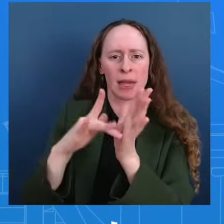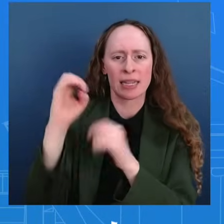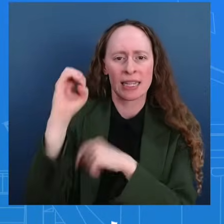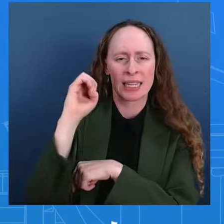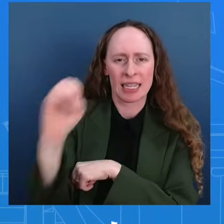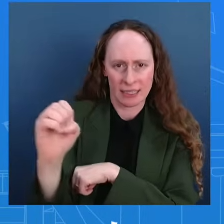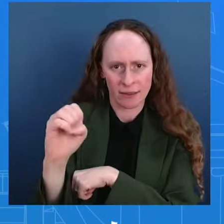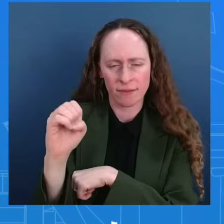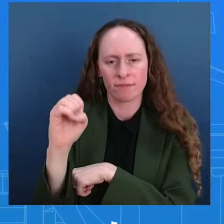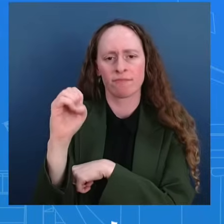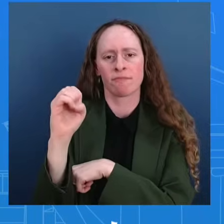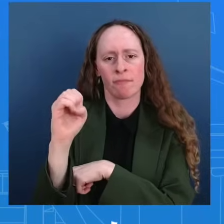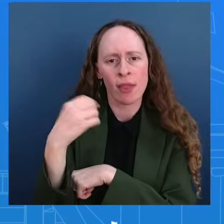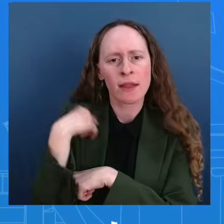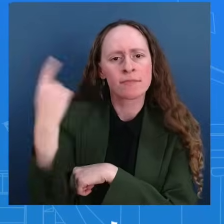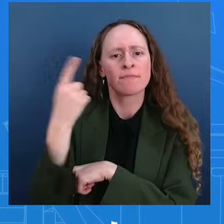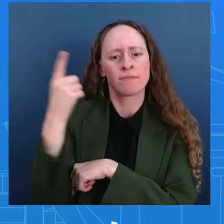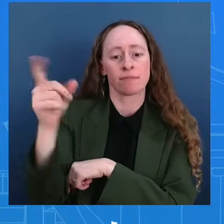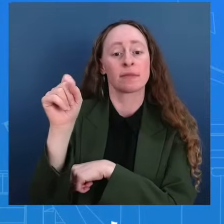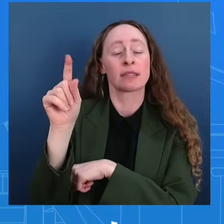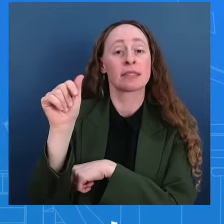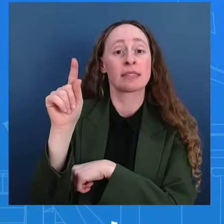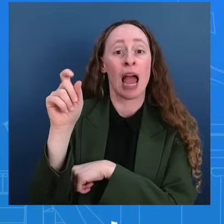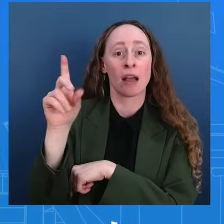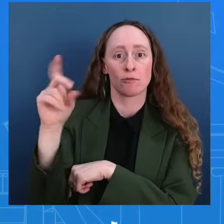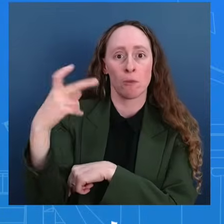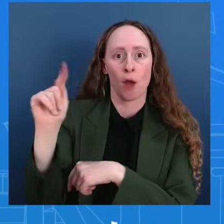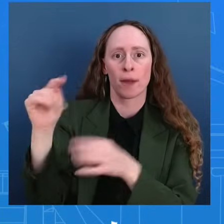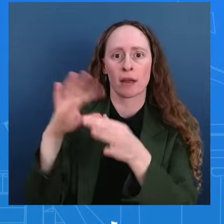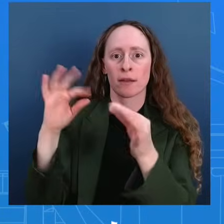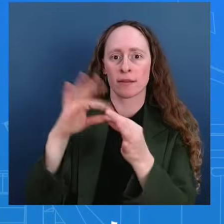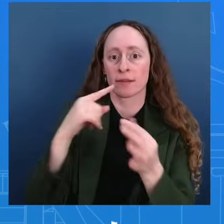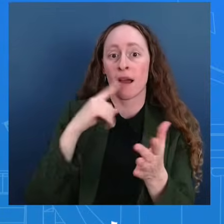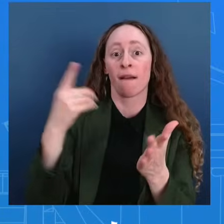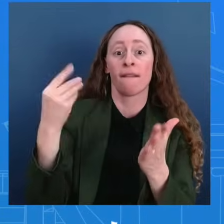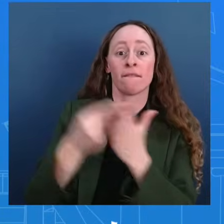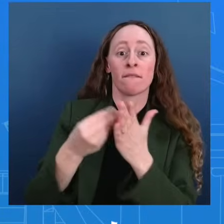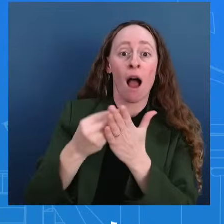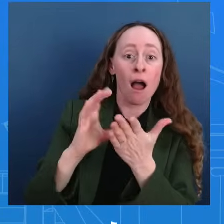the U.S. was opposed to the Israeli bombing of Beirut as it was being carried out at the moment.